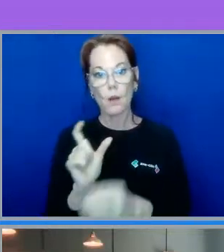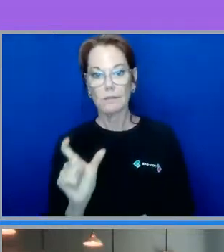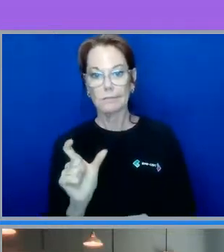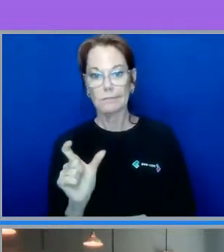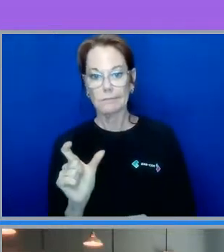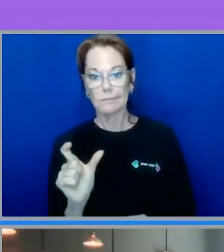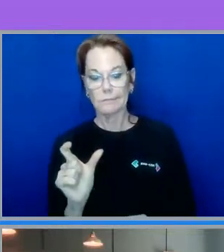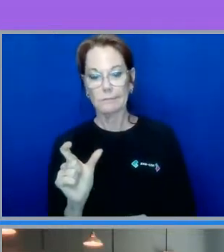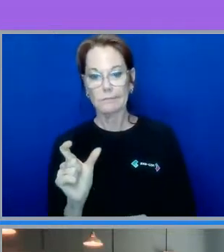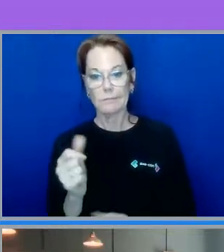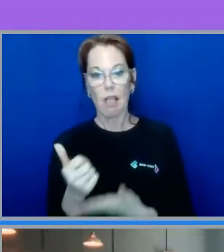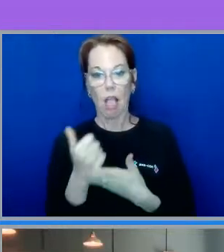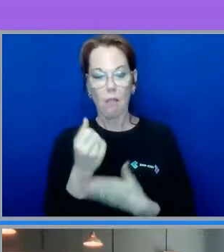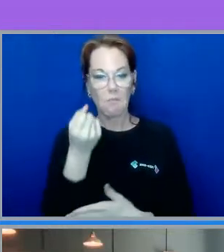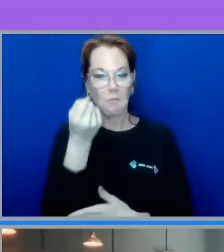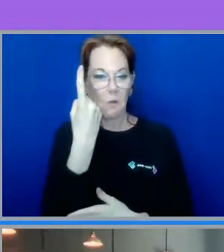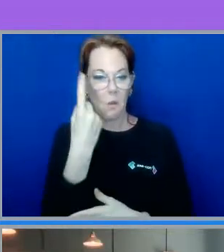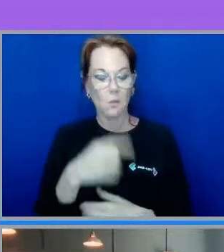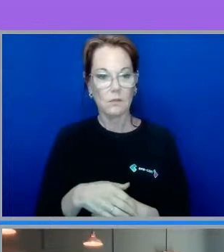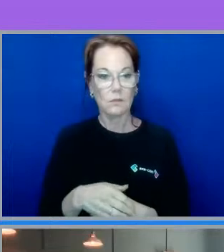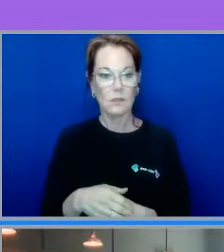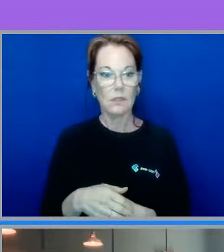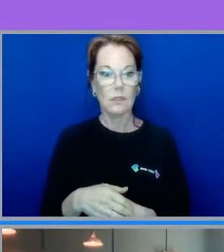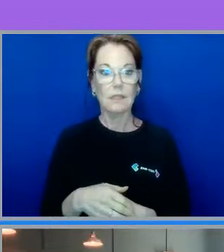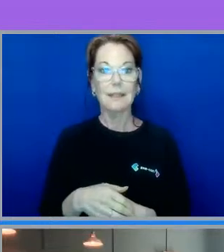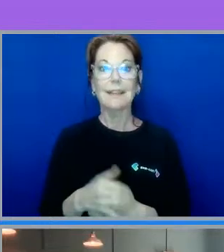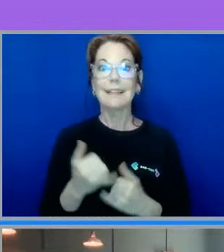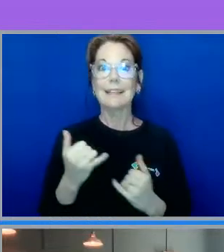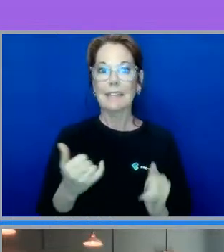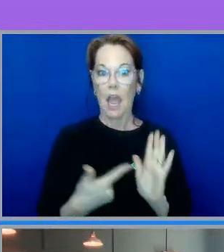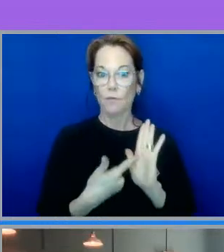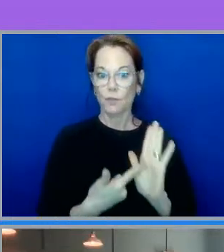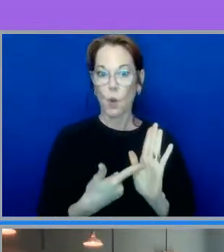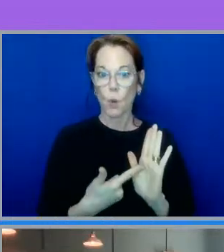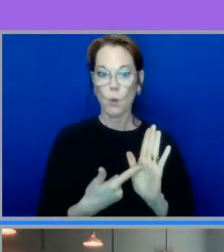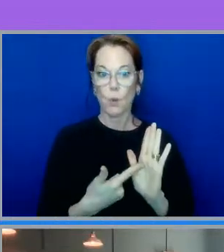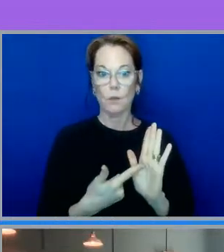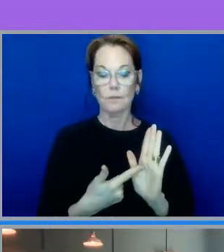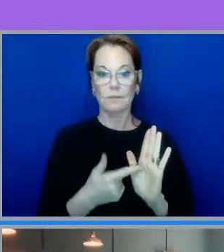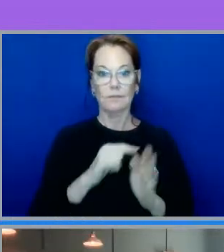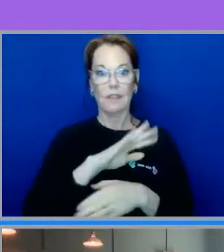where we were going, but now I'm showing you if I just removed